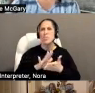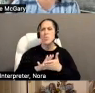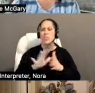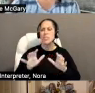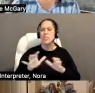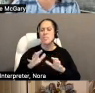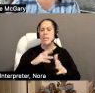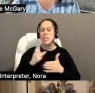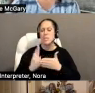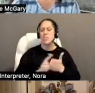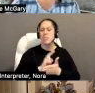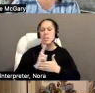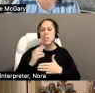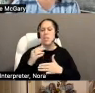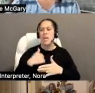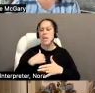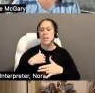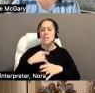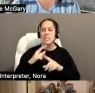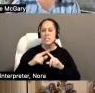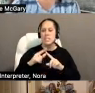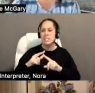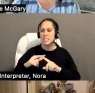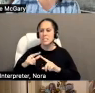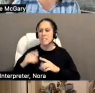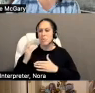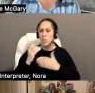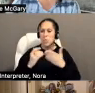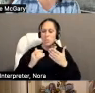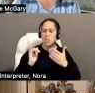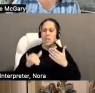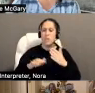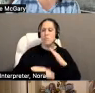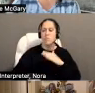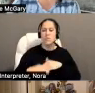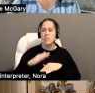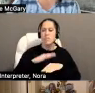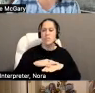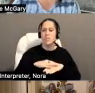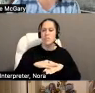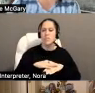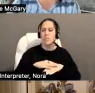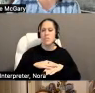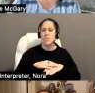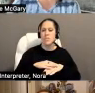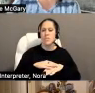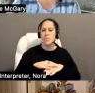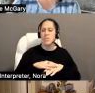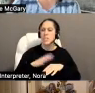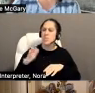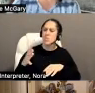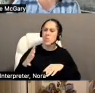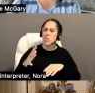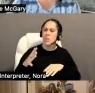university had a series of courses that were based on, um, they were sort of half art